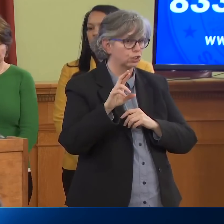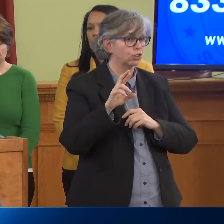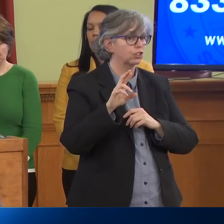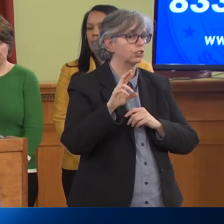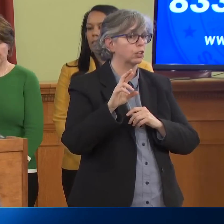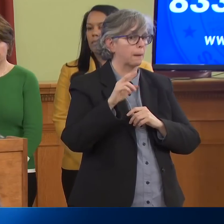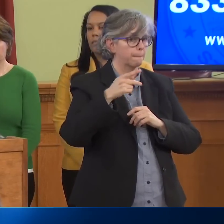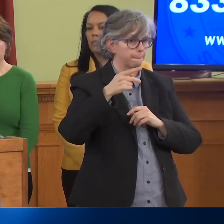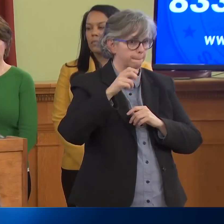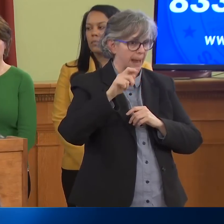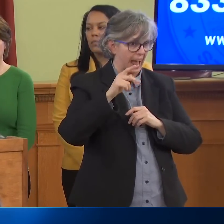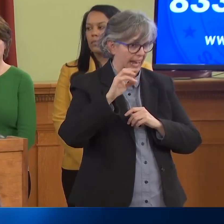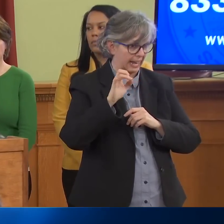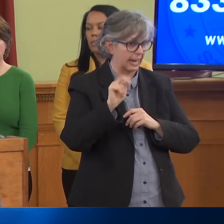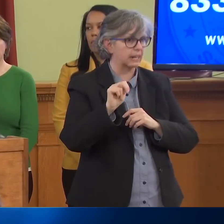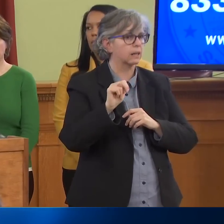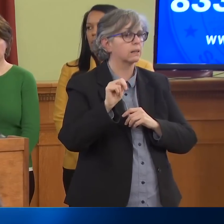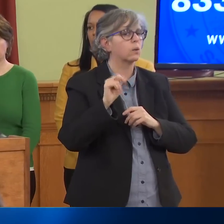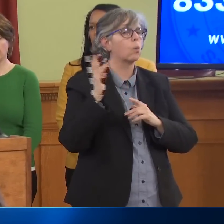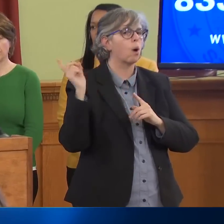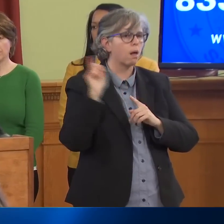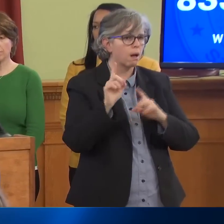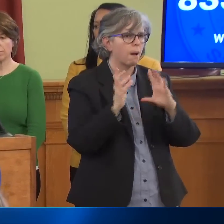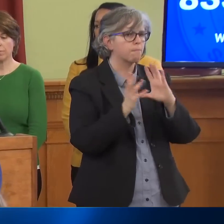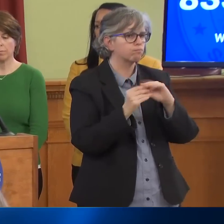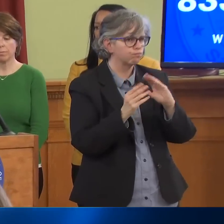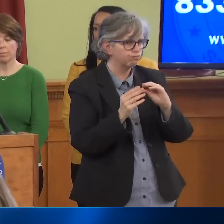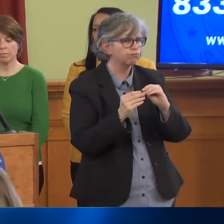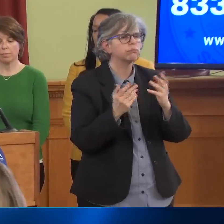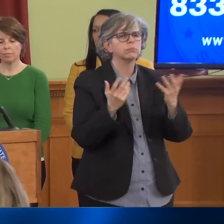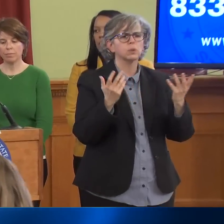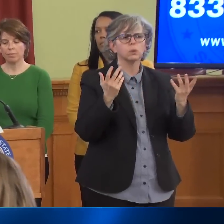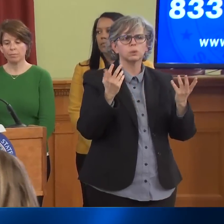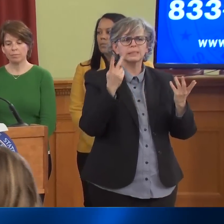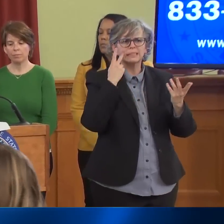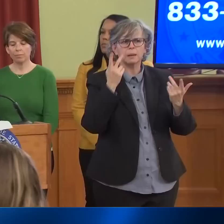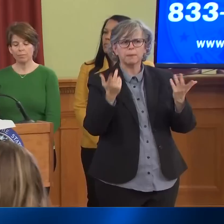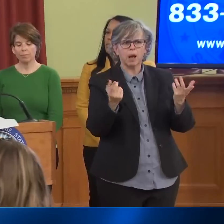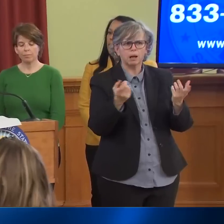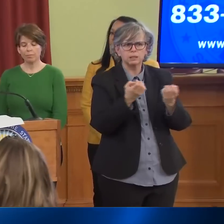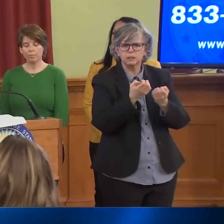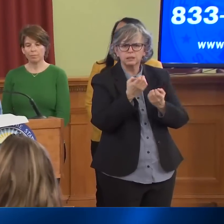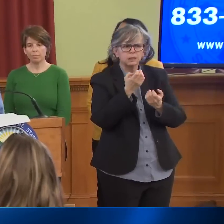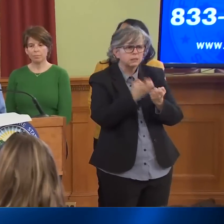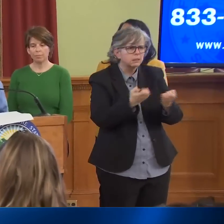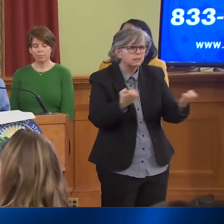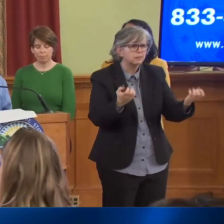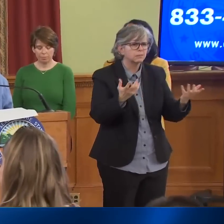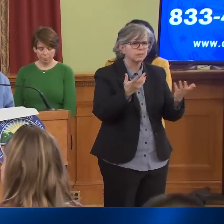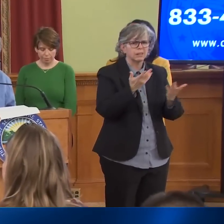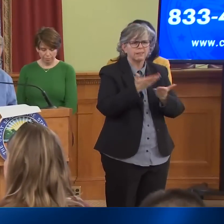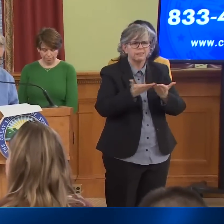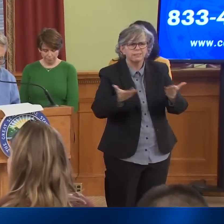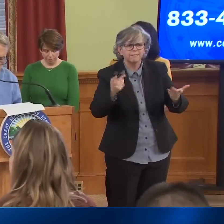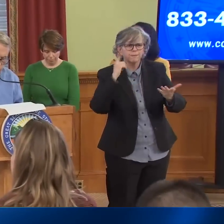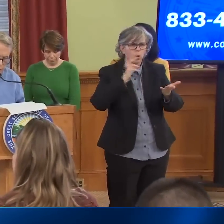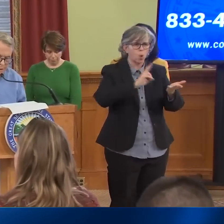VETERINARIANS. I WILL ASK DR. ACTON TO COME UP AND THEN DR. AND THE THOMAS TO TALK ABOUT